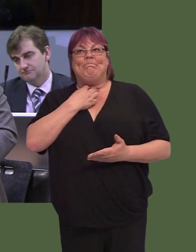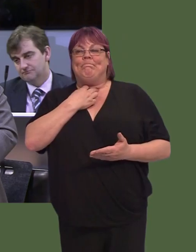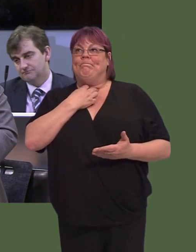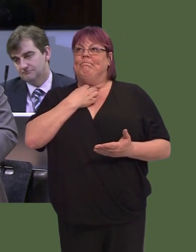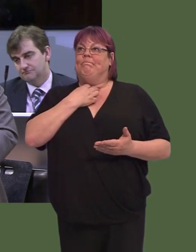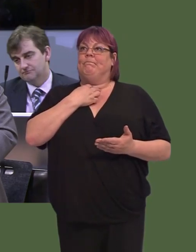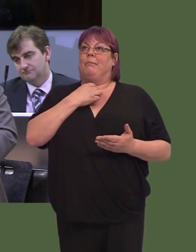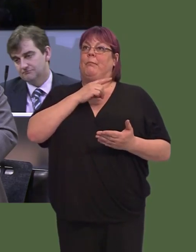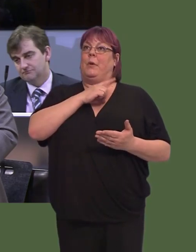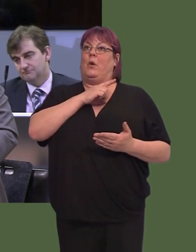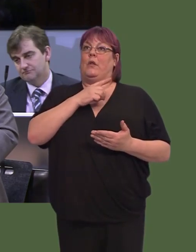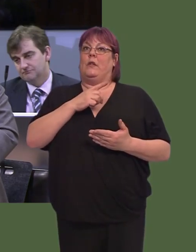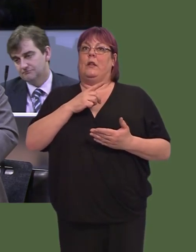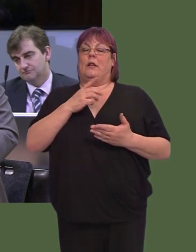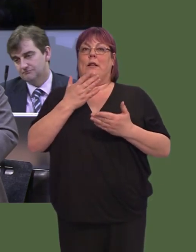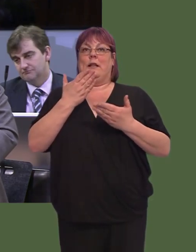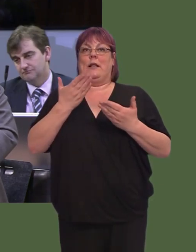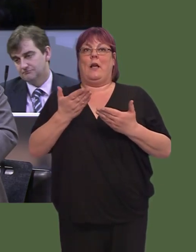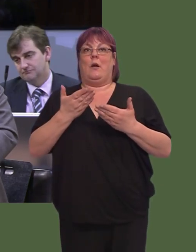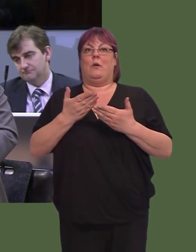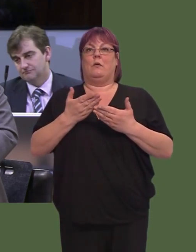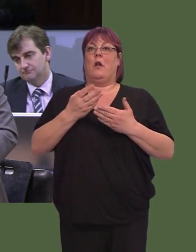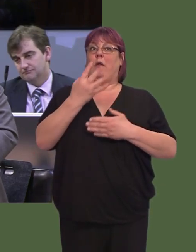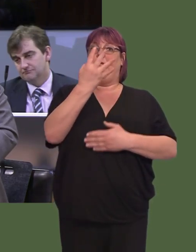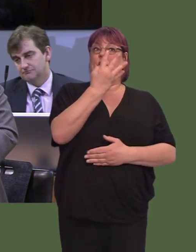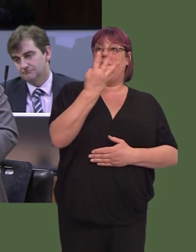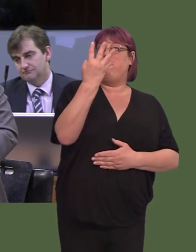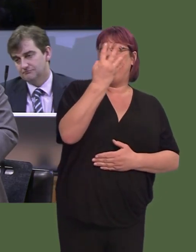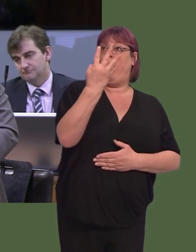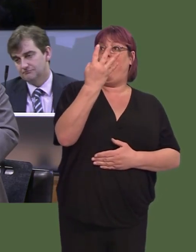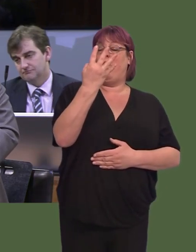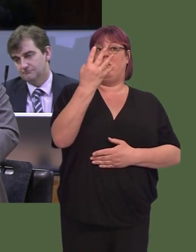Now, 50 per cent of the bidders have withdrawn from the process.